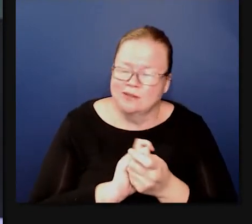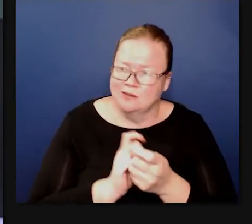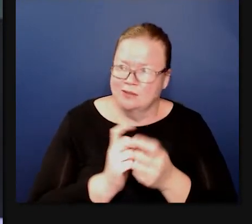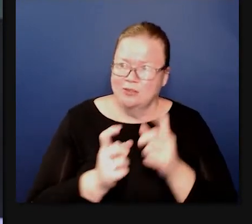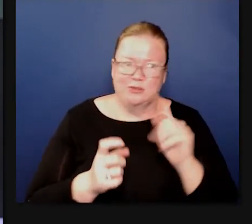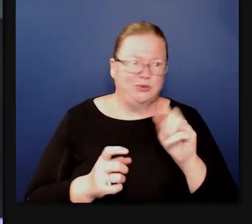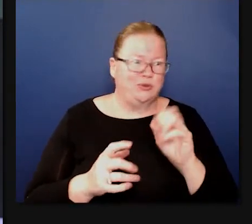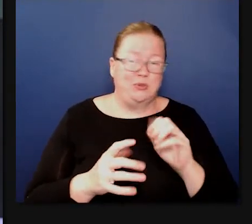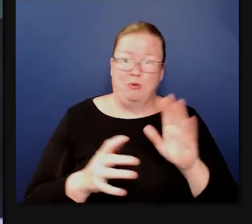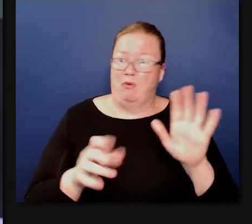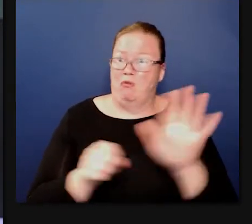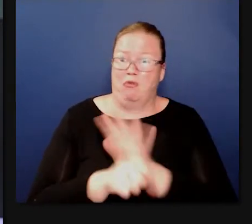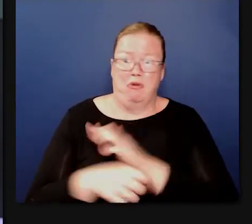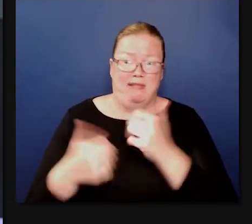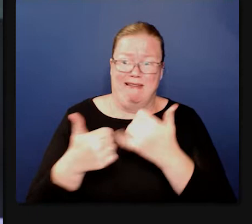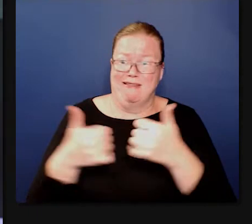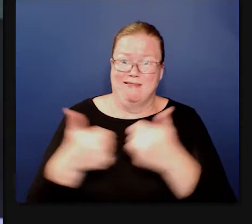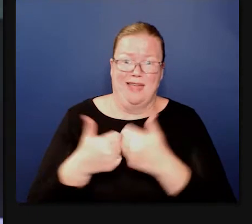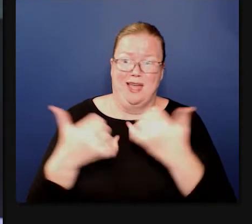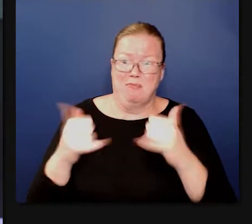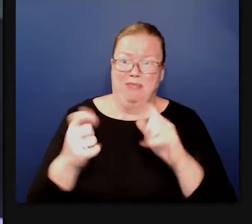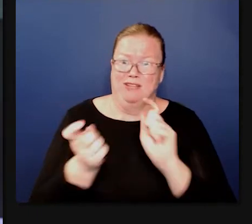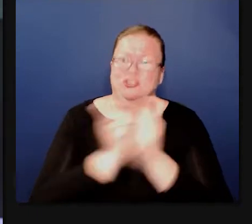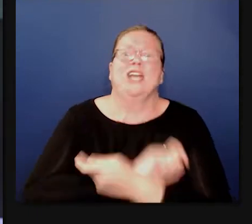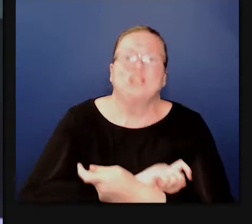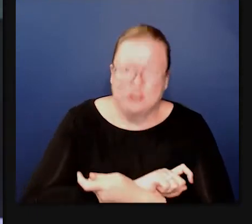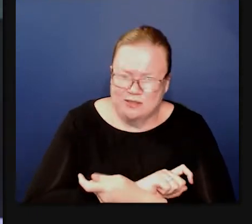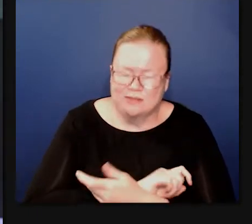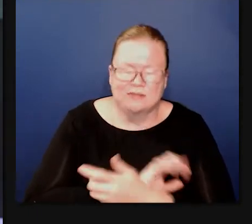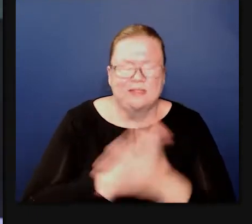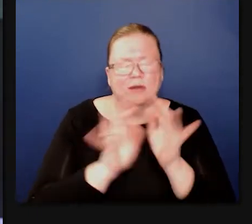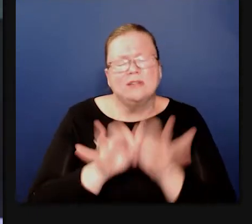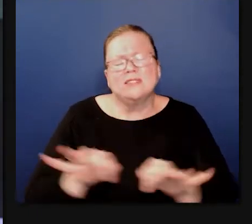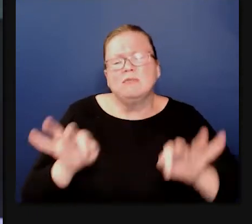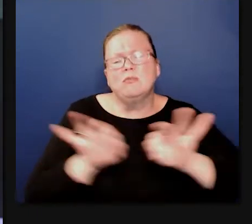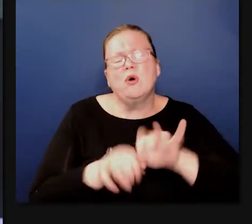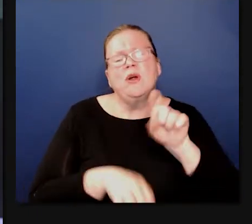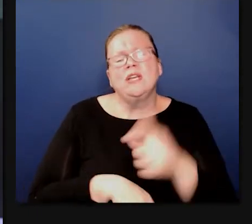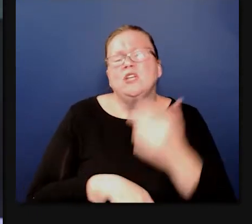Up to completely changing the game play. I think what's important to know